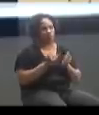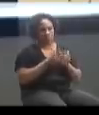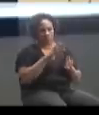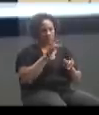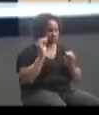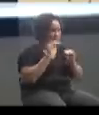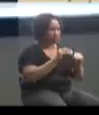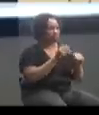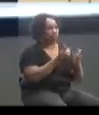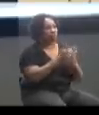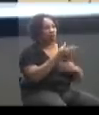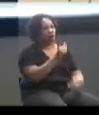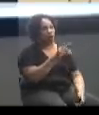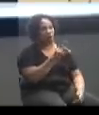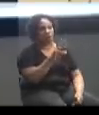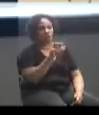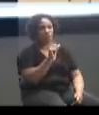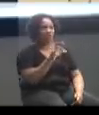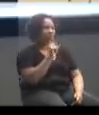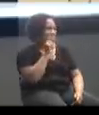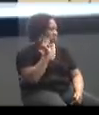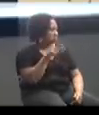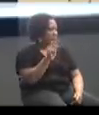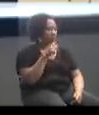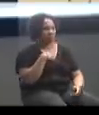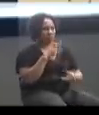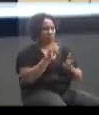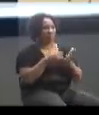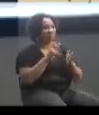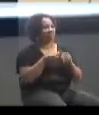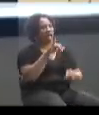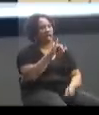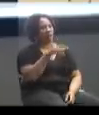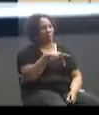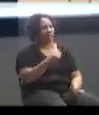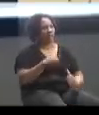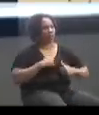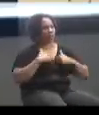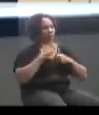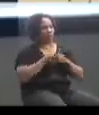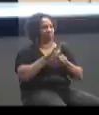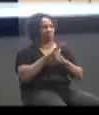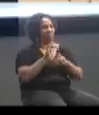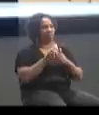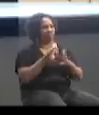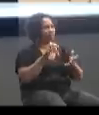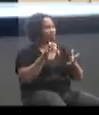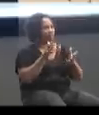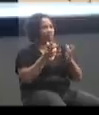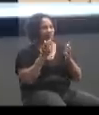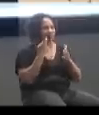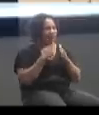50% WITHOUT HAVING TO INSTALL ANY HARDWARE OR INVEST IN CAPITAL ASSETS. ALL YOU NEED IS AN IP ADDRESS.